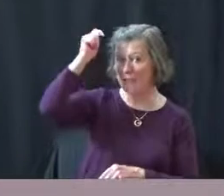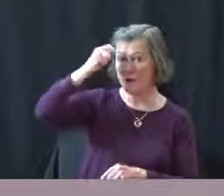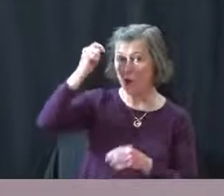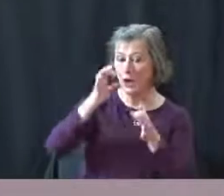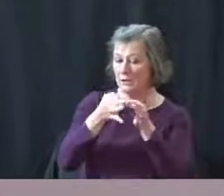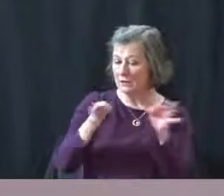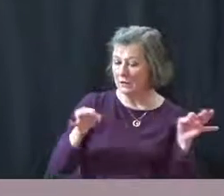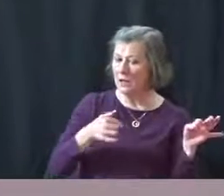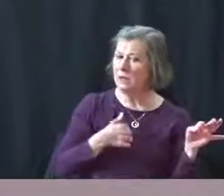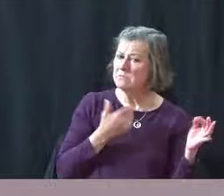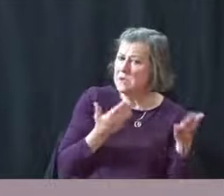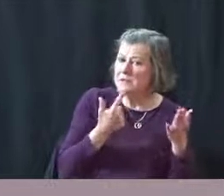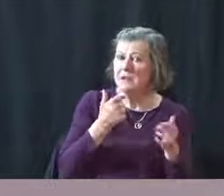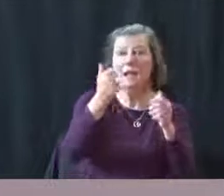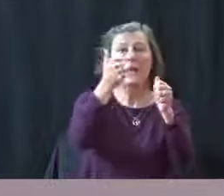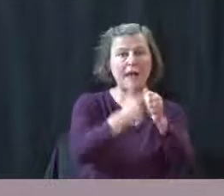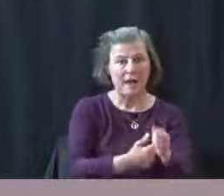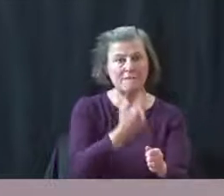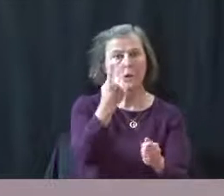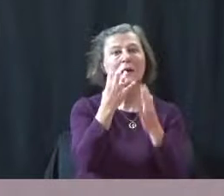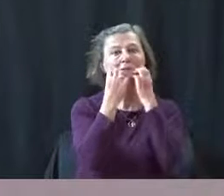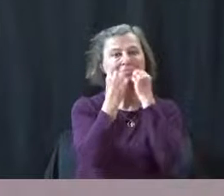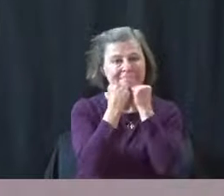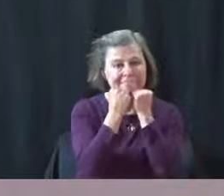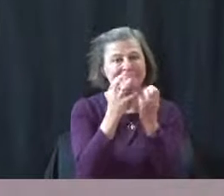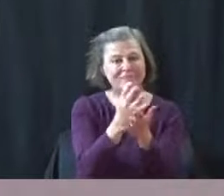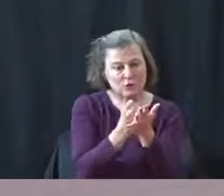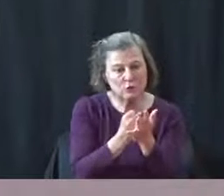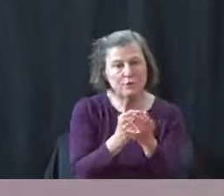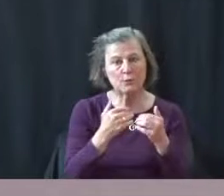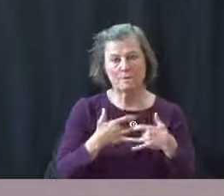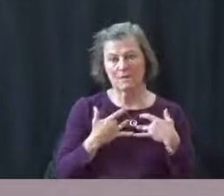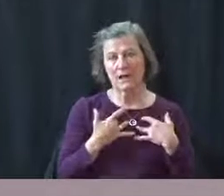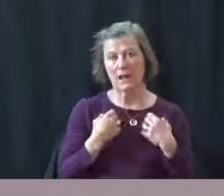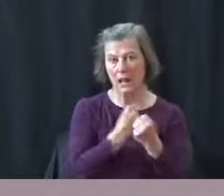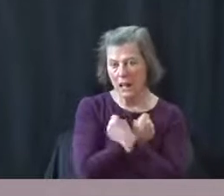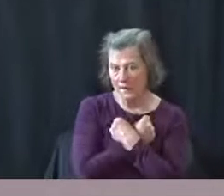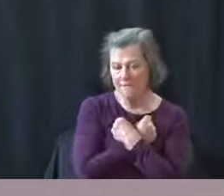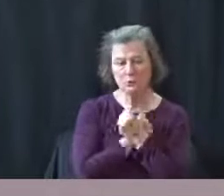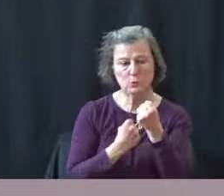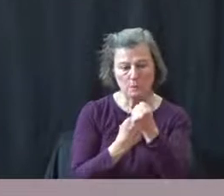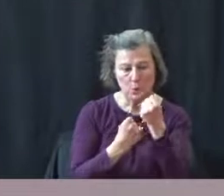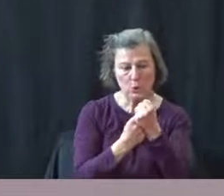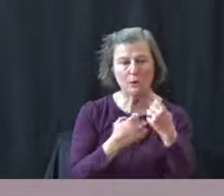say that everyone deserves to feel love and support and compassion so that they might